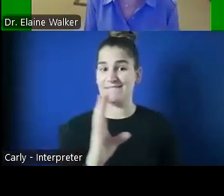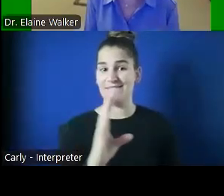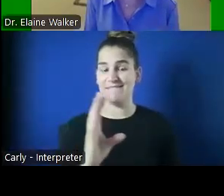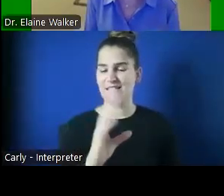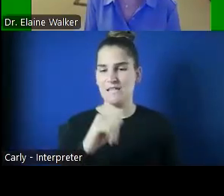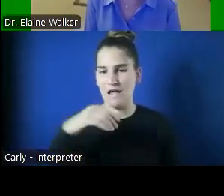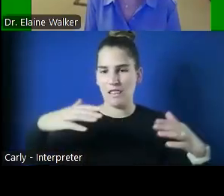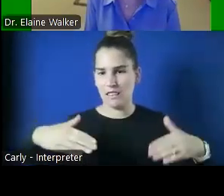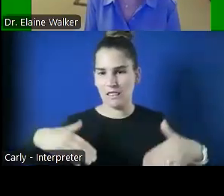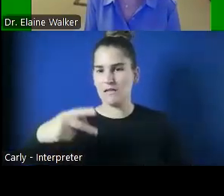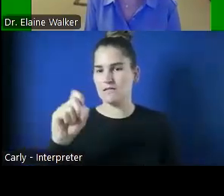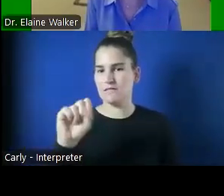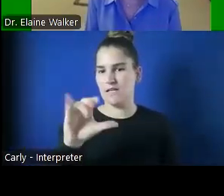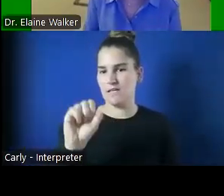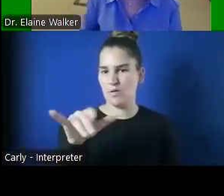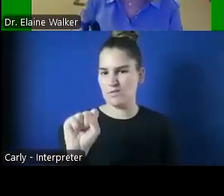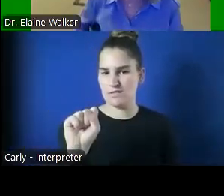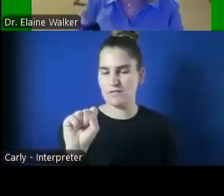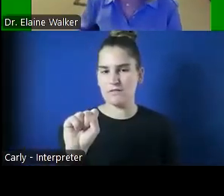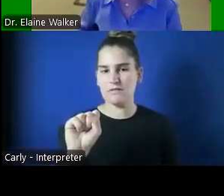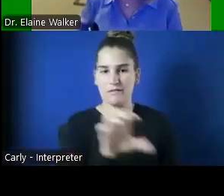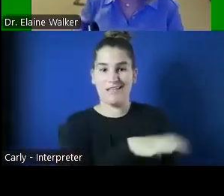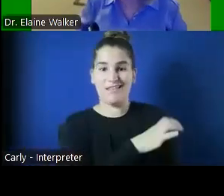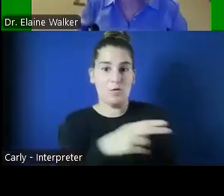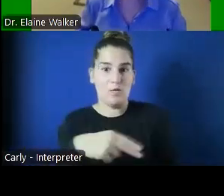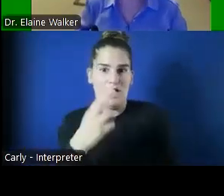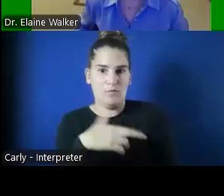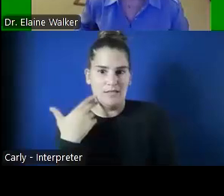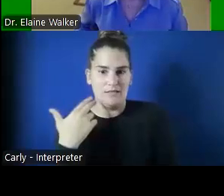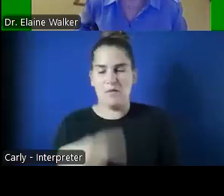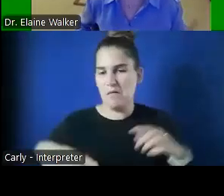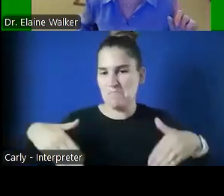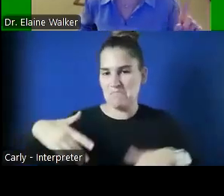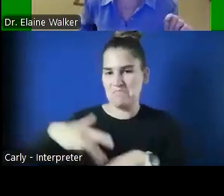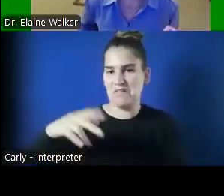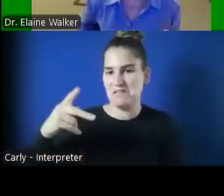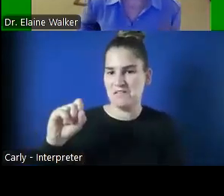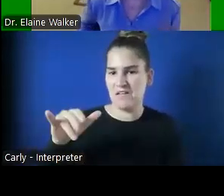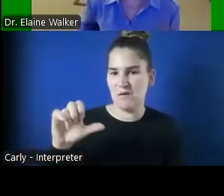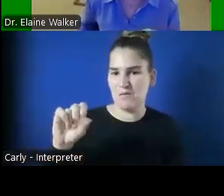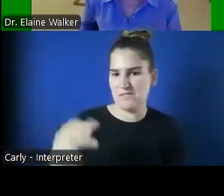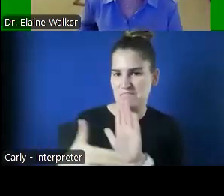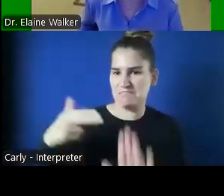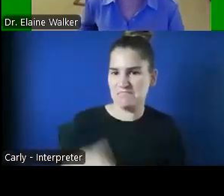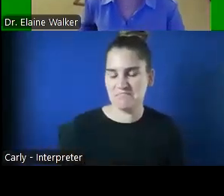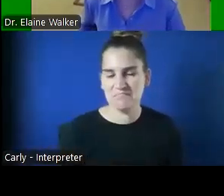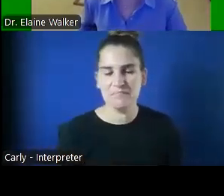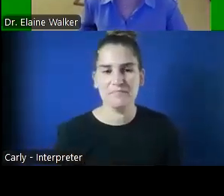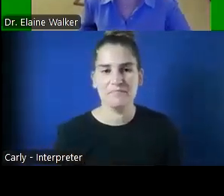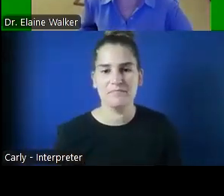of the symptoms is considered clinical high risk um I should note also that a big distinguishing